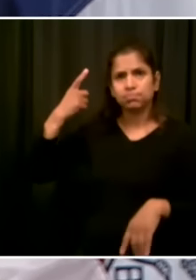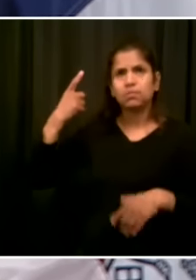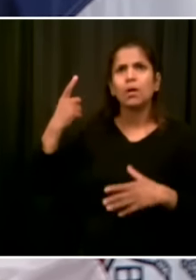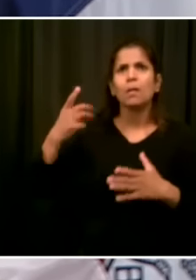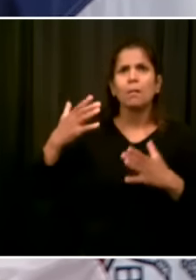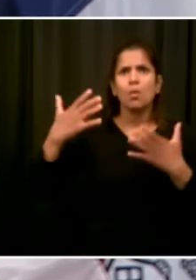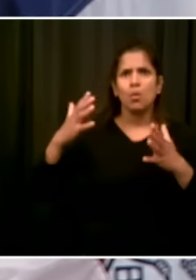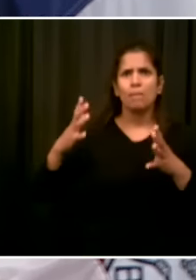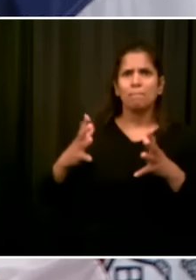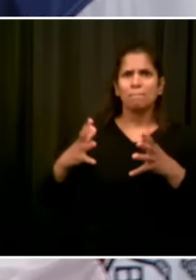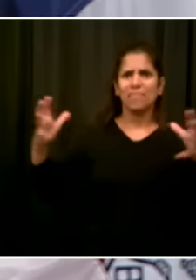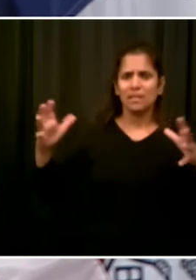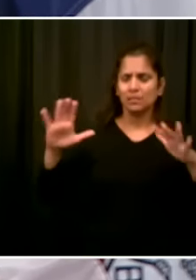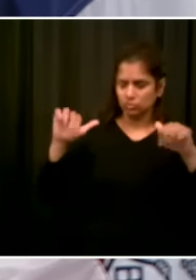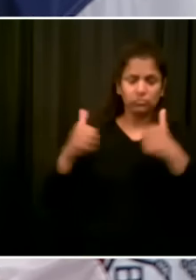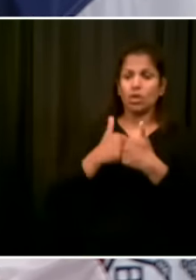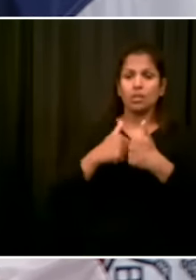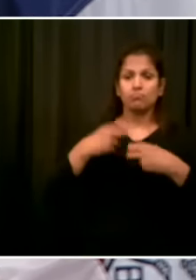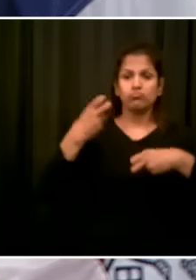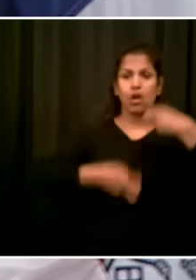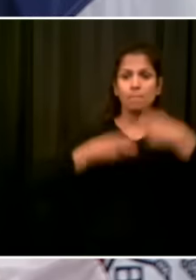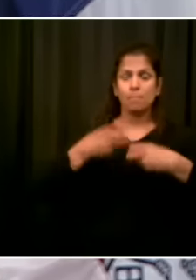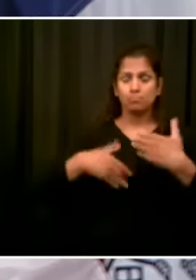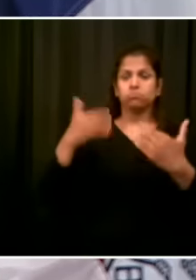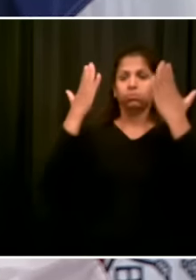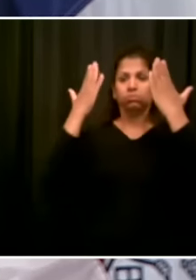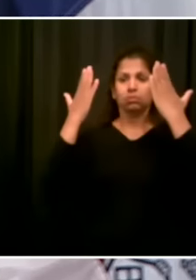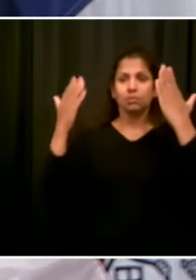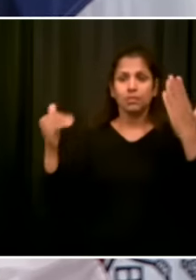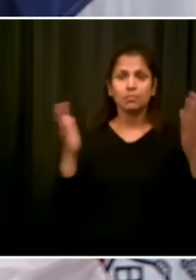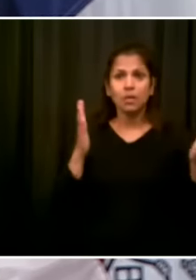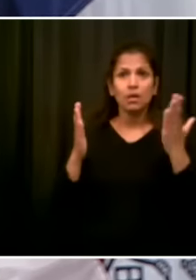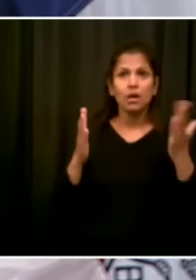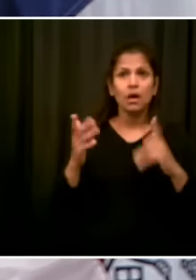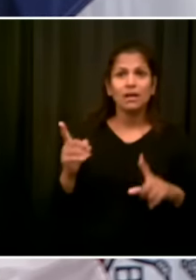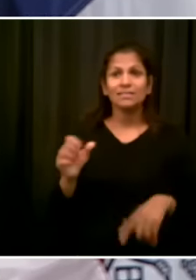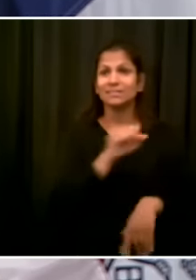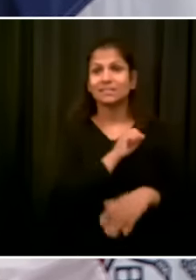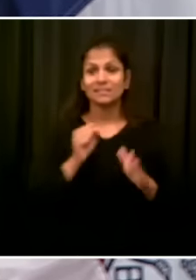OBVIOUSLY, WE'VE BEEN AT 1% AND 2% IN CWITYIDE TESTING FOR MANY